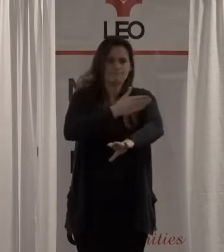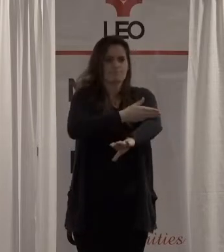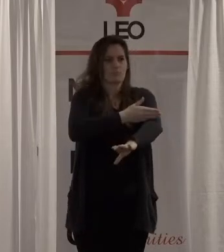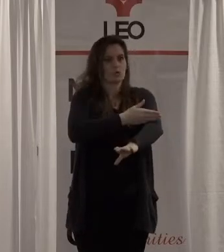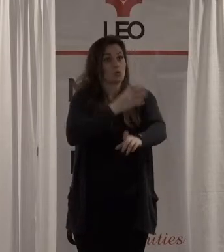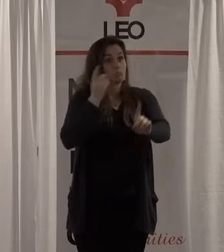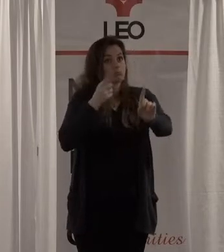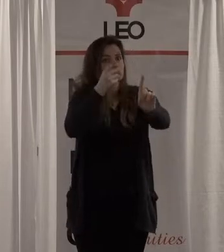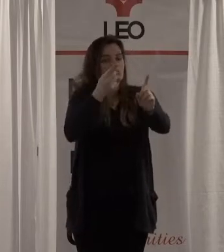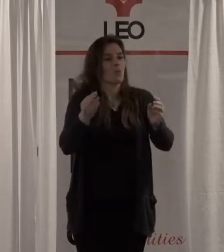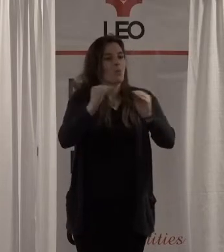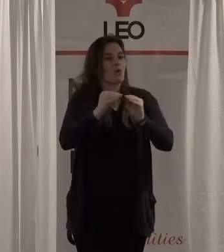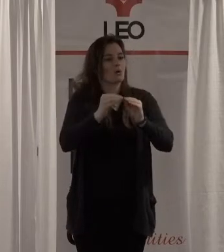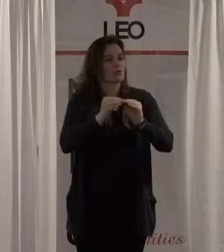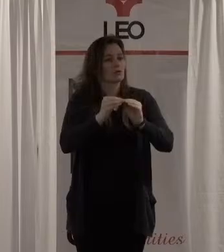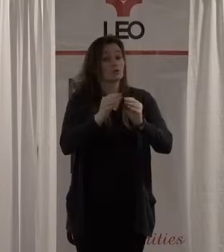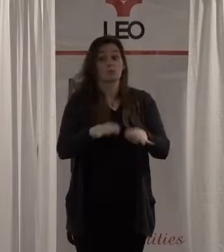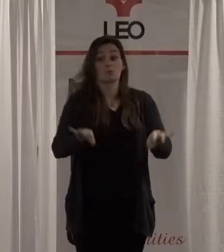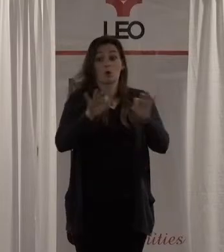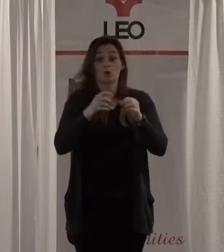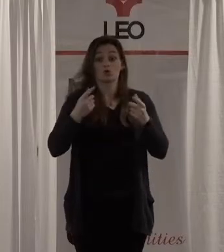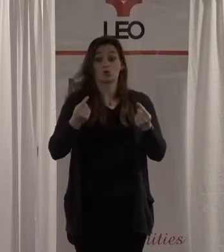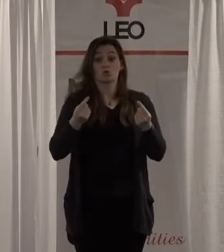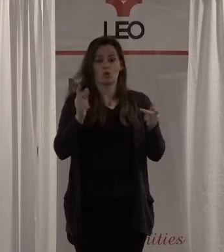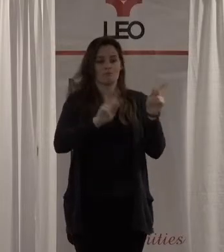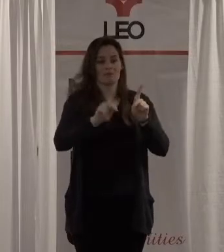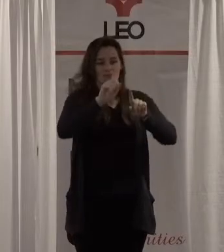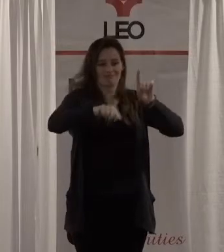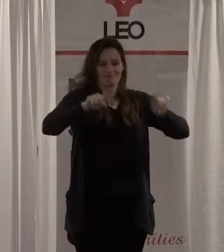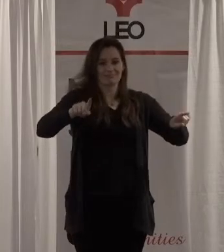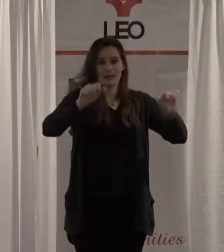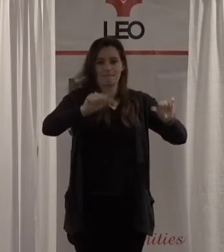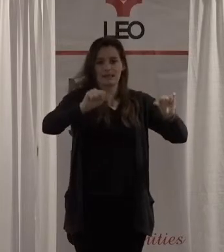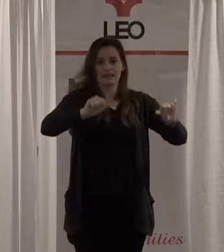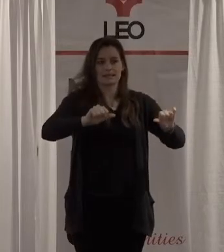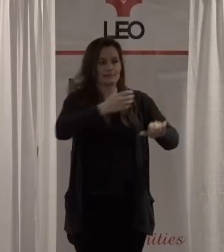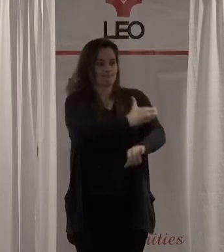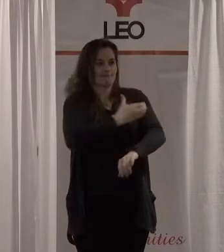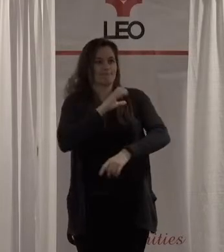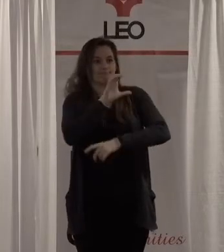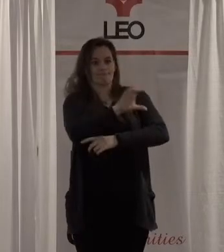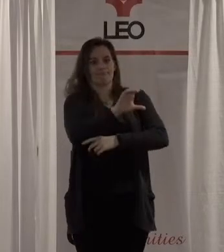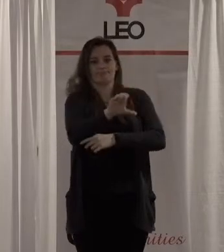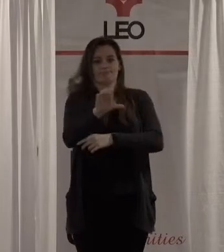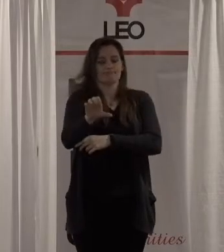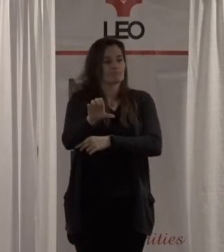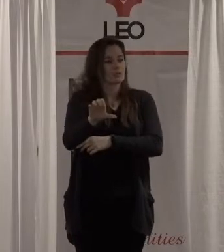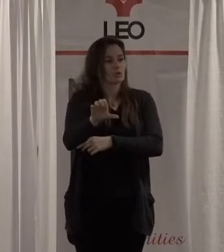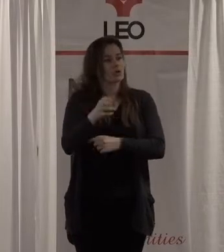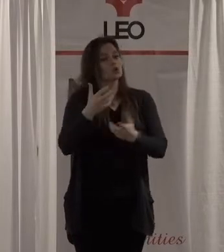AND LEADERSHIP WITH DIVERSE ABILITIES. I WANT TO ACKNOWLEDGE ALL THE CORPORATE SPONSORS HERE.